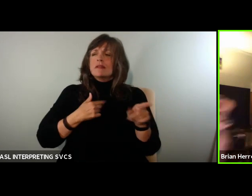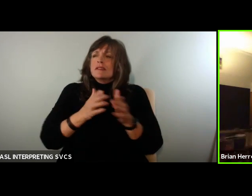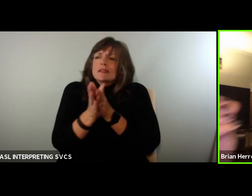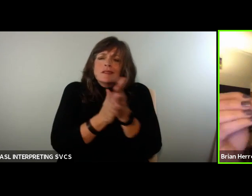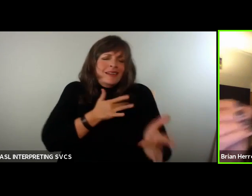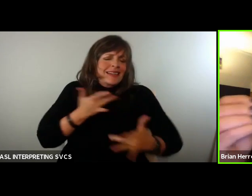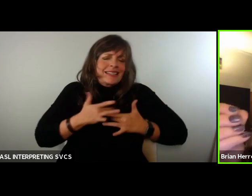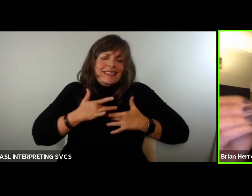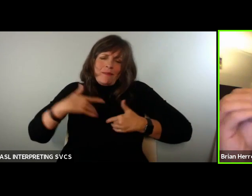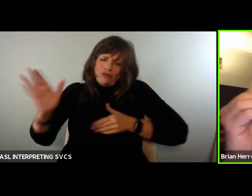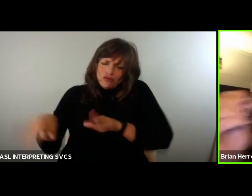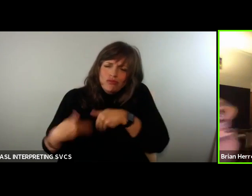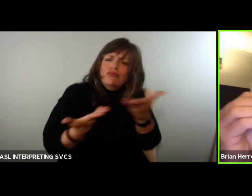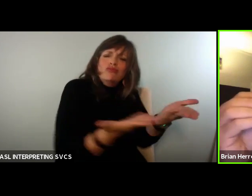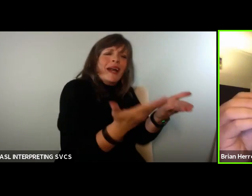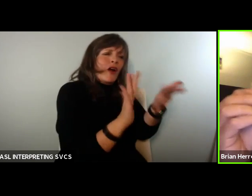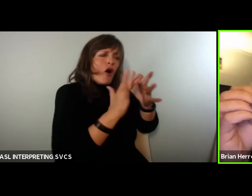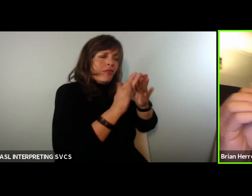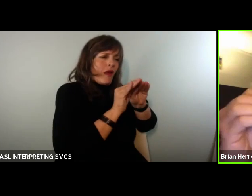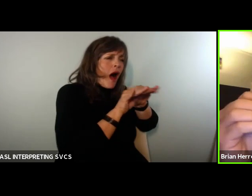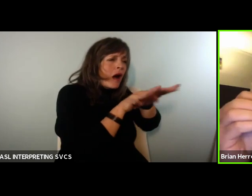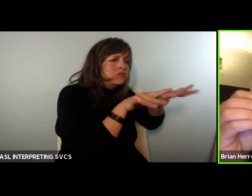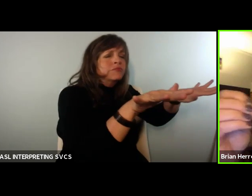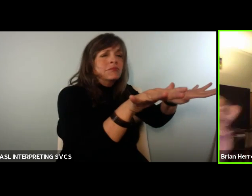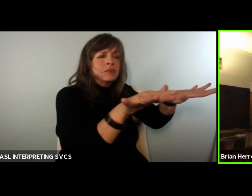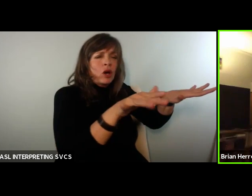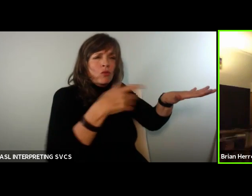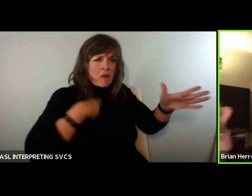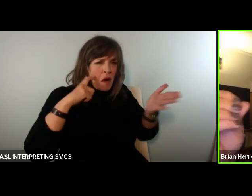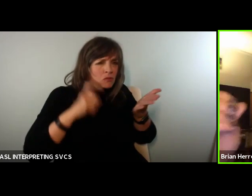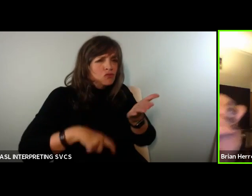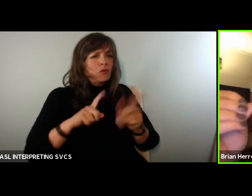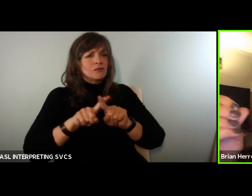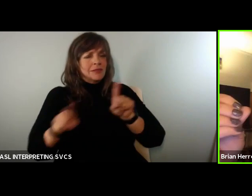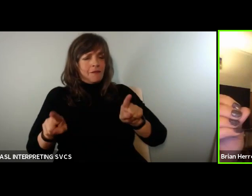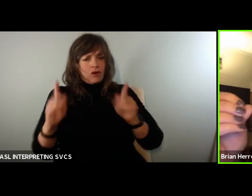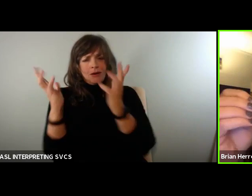we must remain alert to the real differences between synchronous and asynchronous modes of engagement